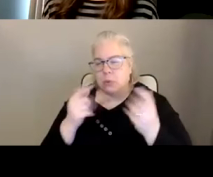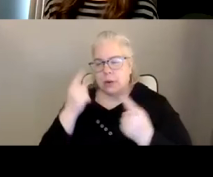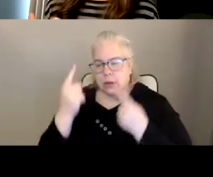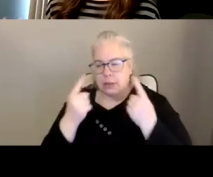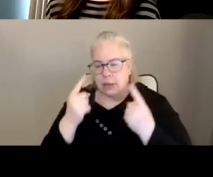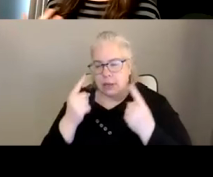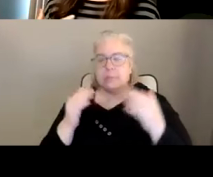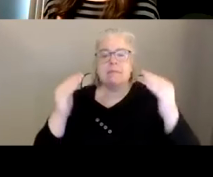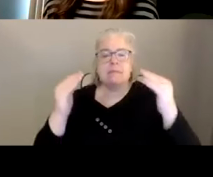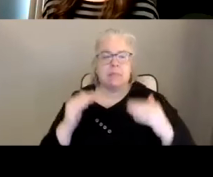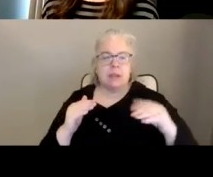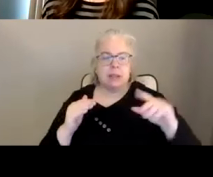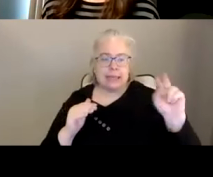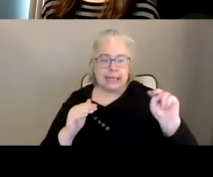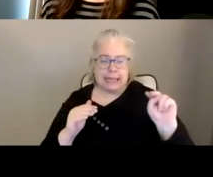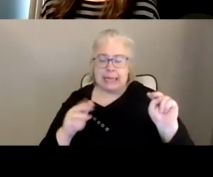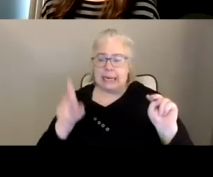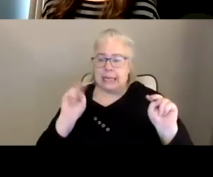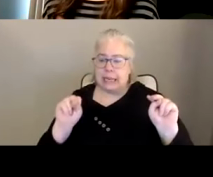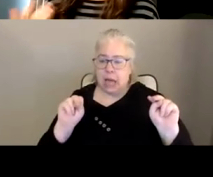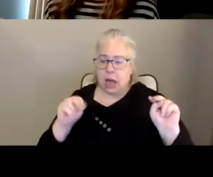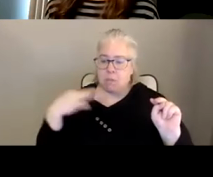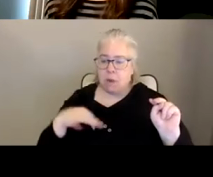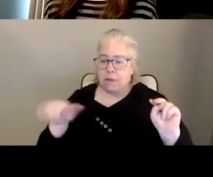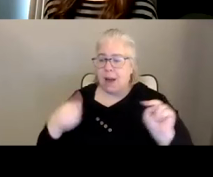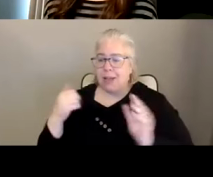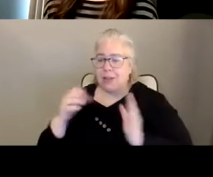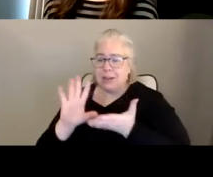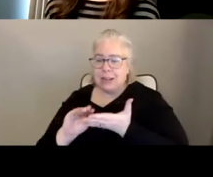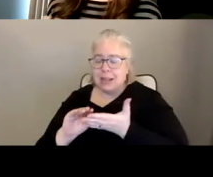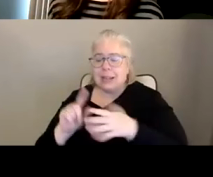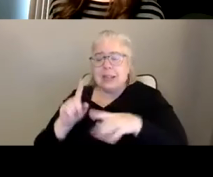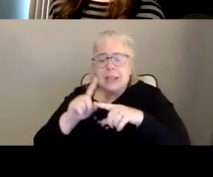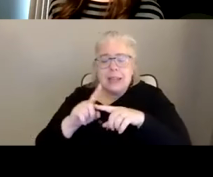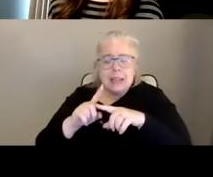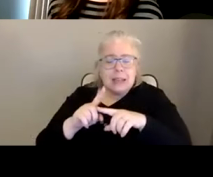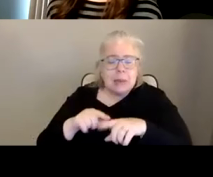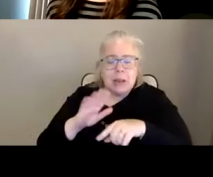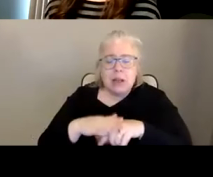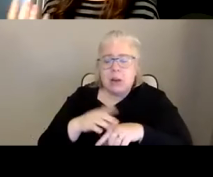And then of course, non-profit and other discounts. Depending on who you're working with they may not be well-versed